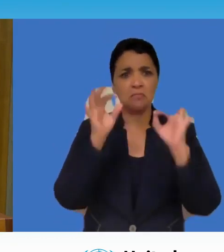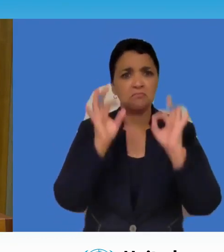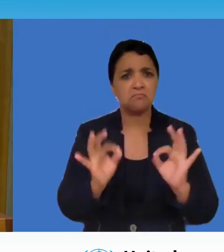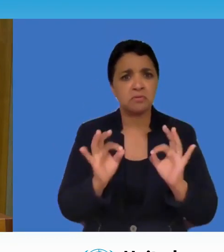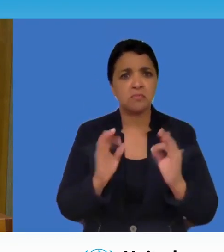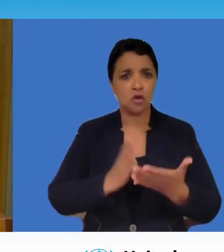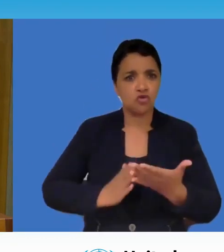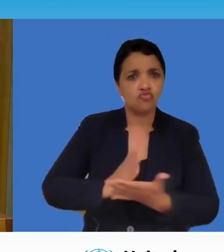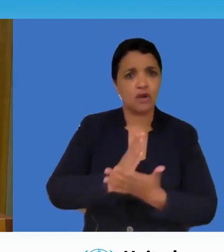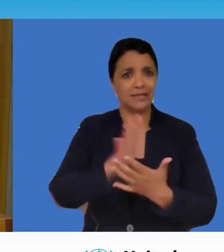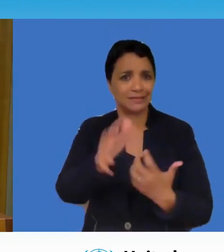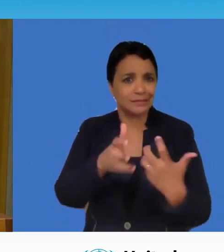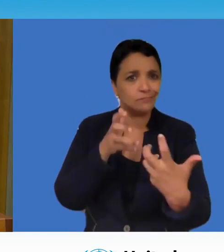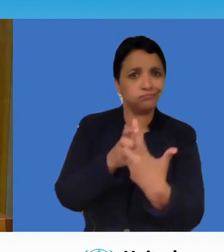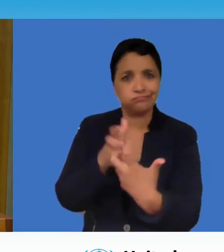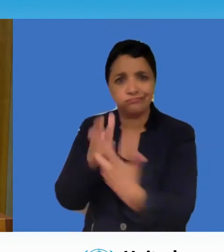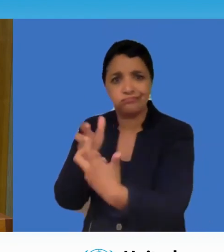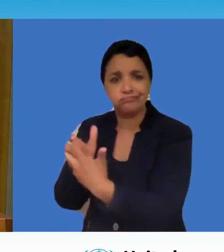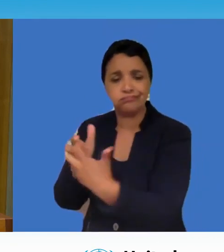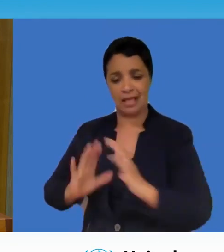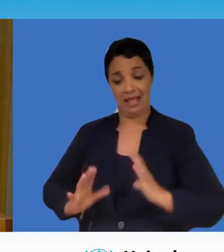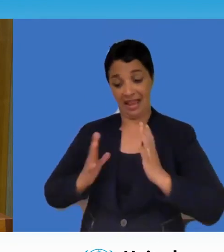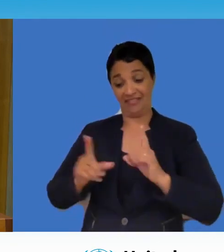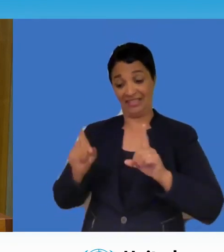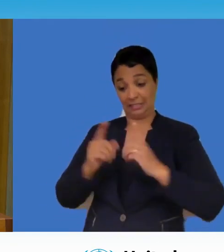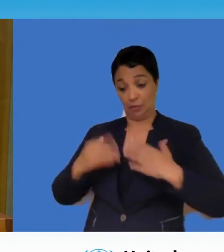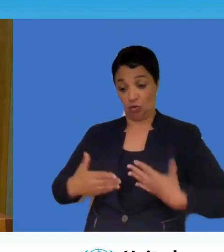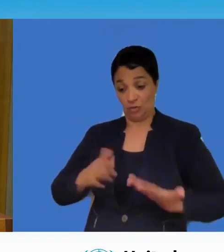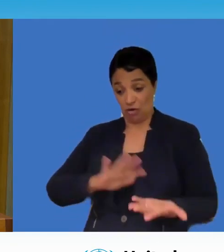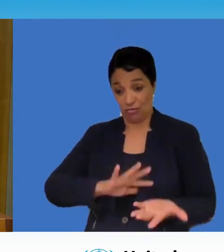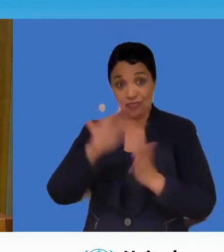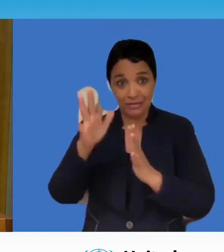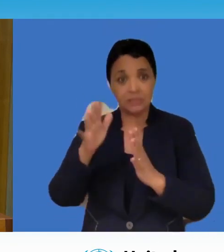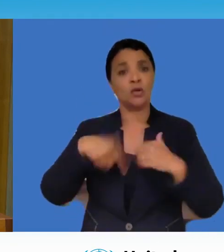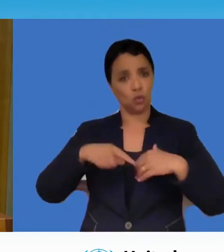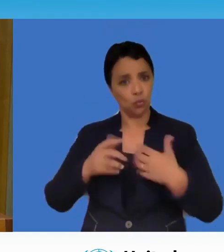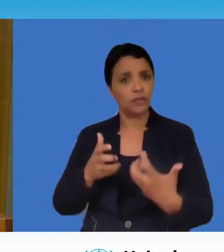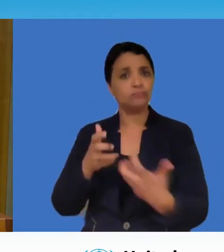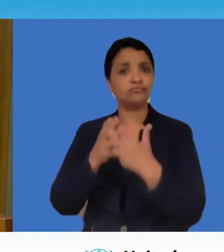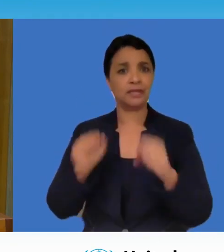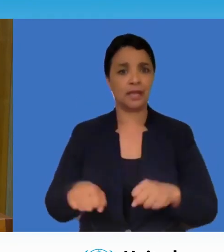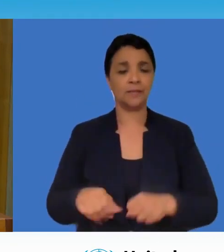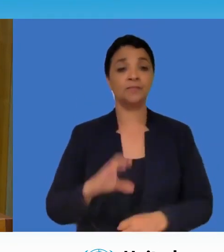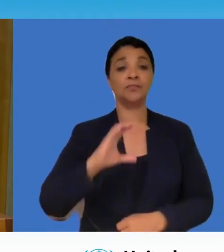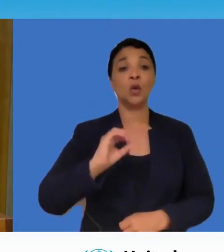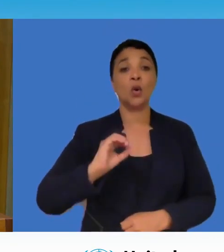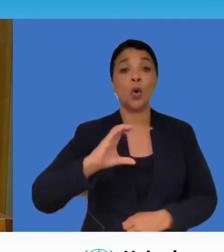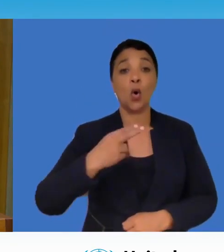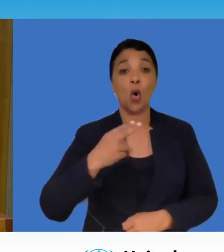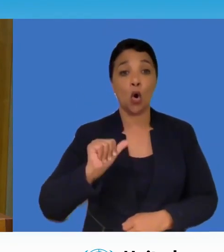disabilities are fully addressed in all aspects of life including humanitarian crisis orer is